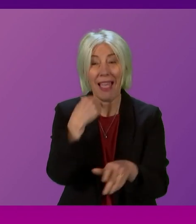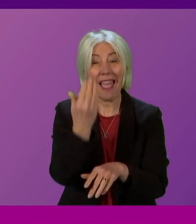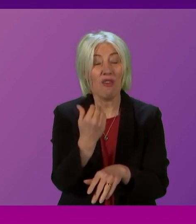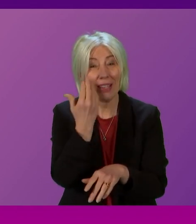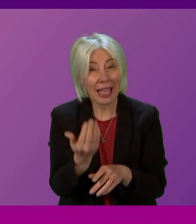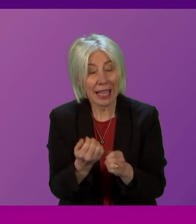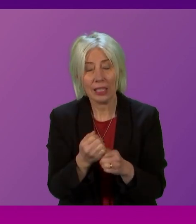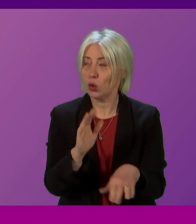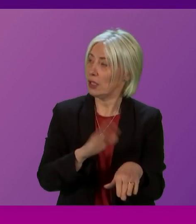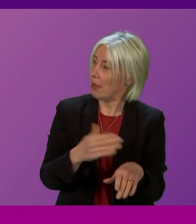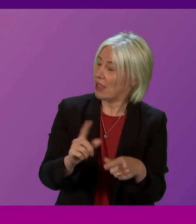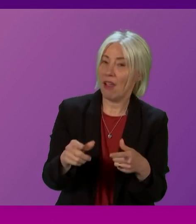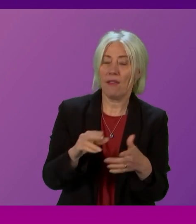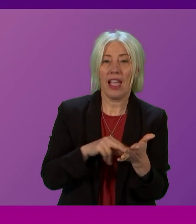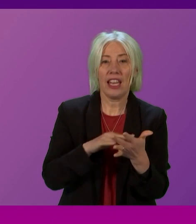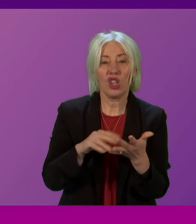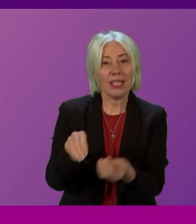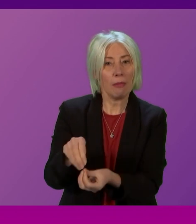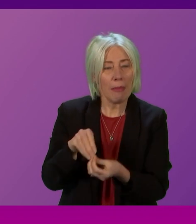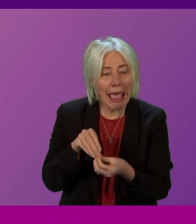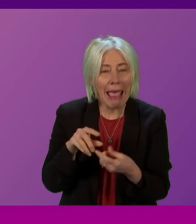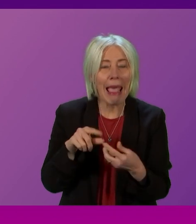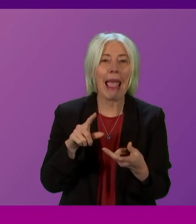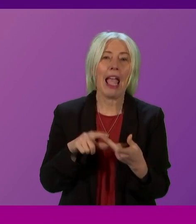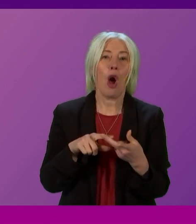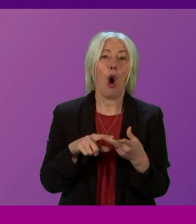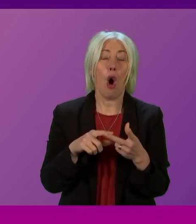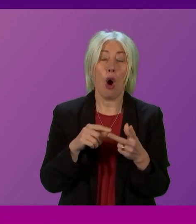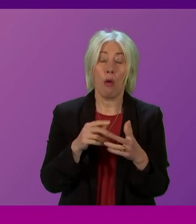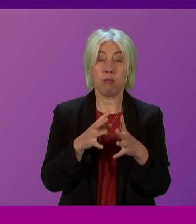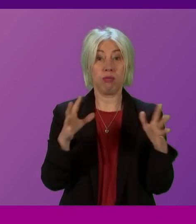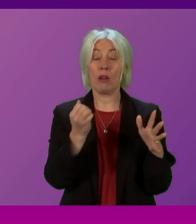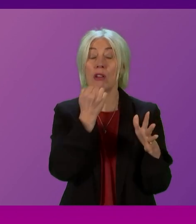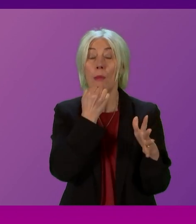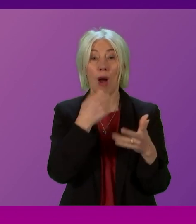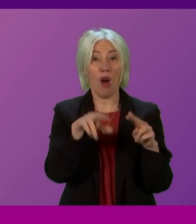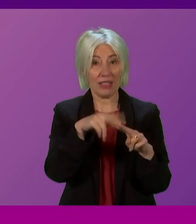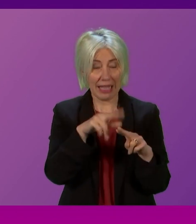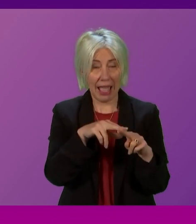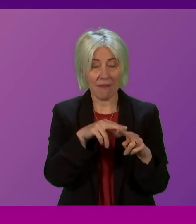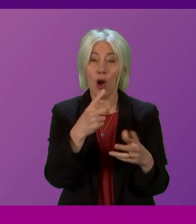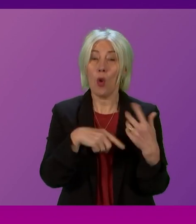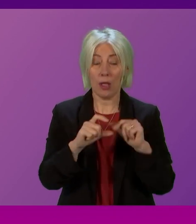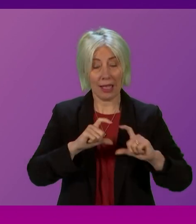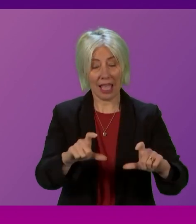Briefly, First Minister. record investment or record staffing numbers, we will continue to support the NHS in these